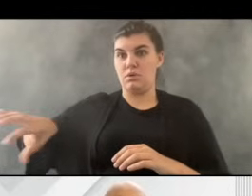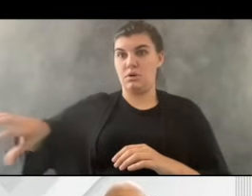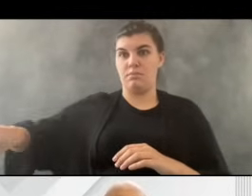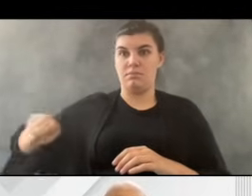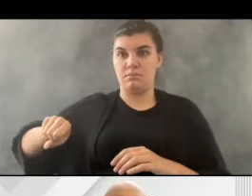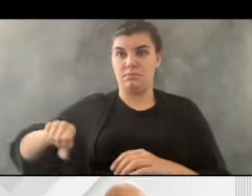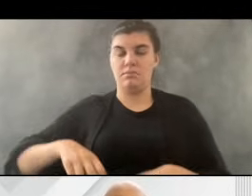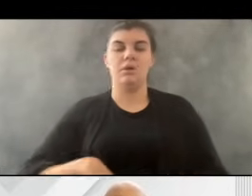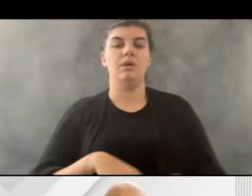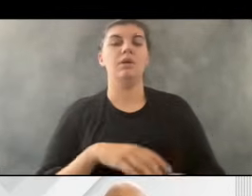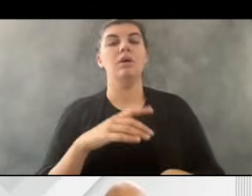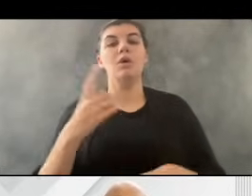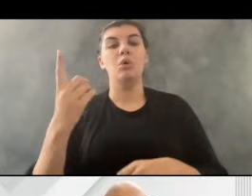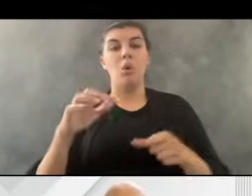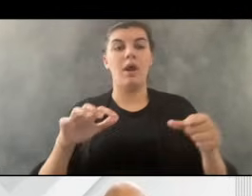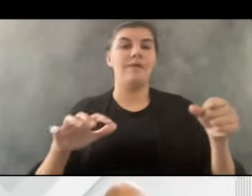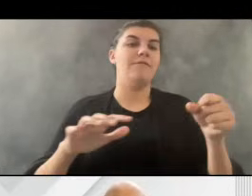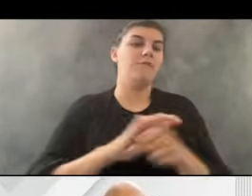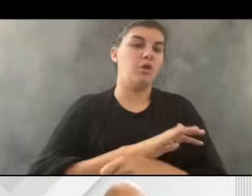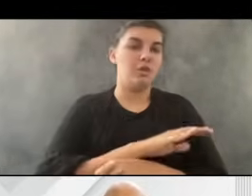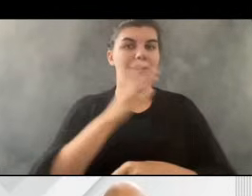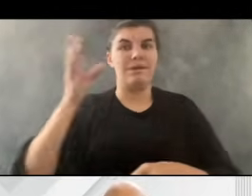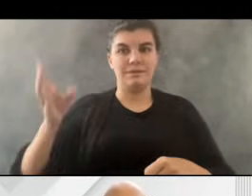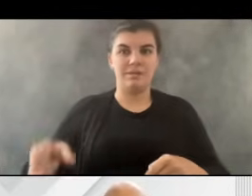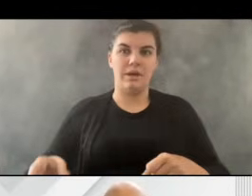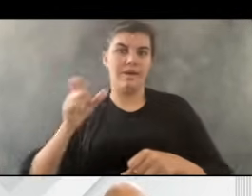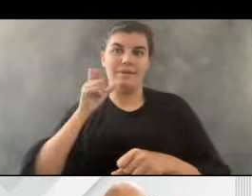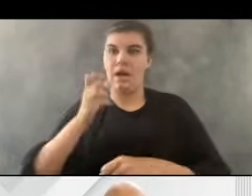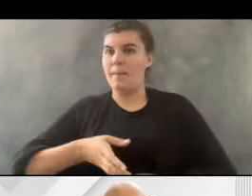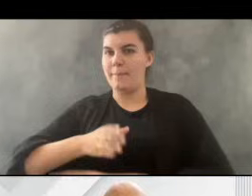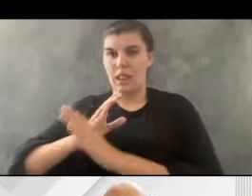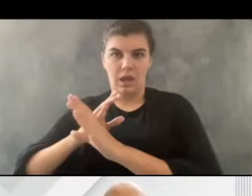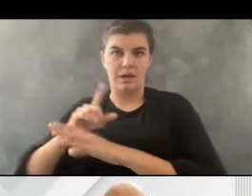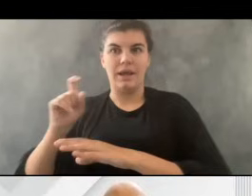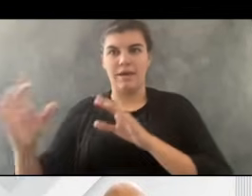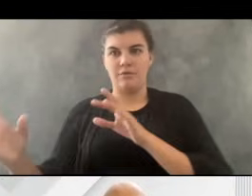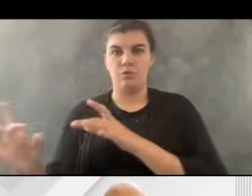One fully unobstructed side must adjoin a pedestrian accessible route